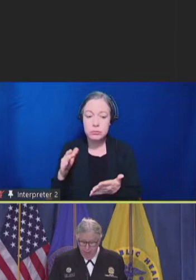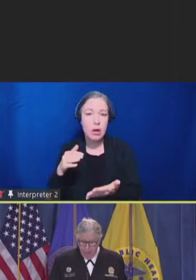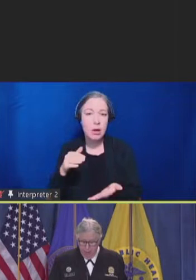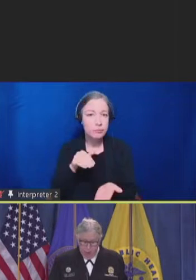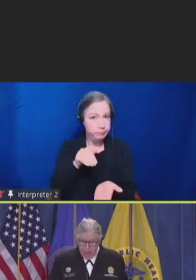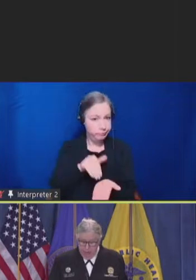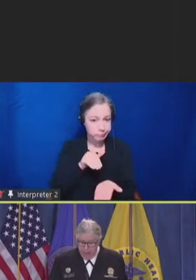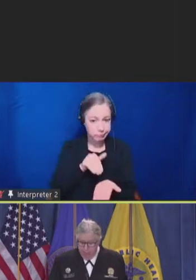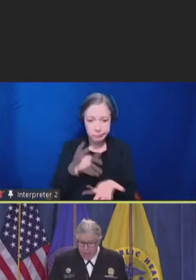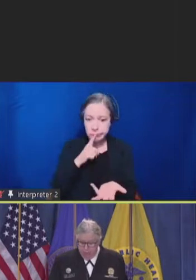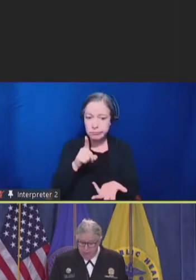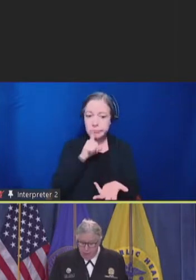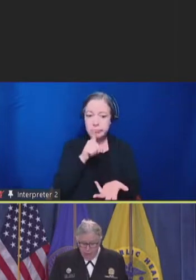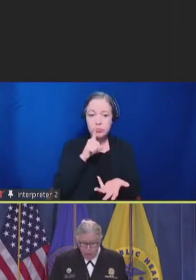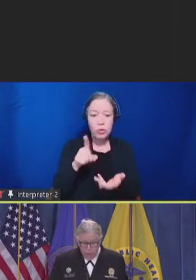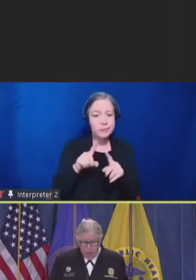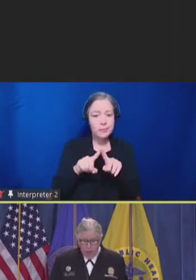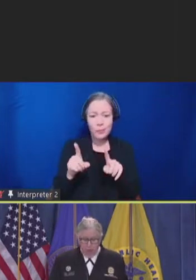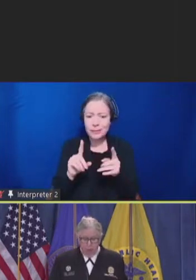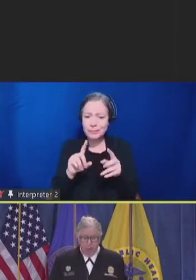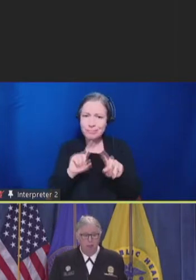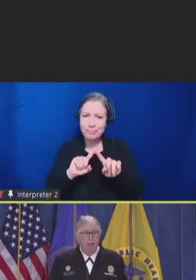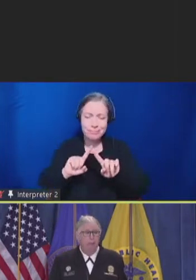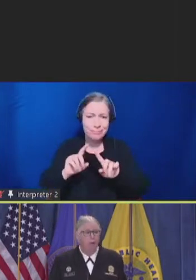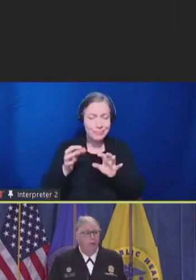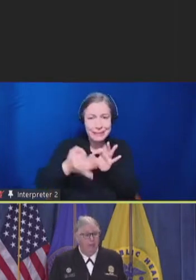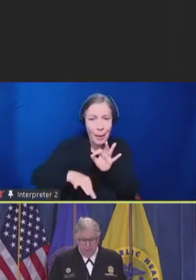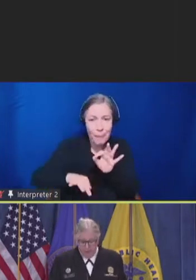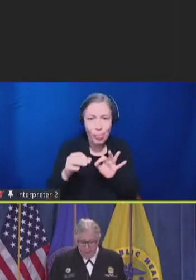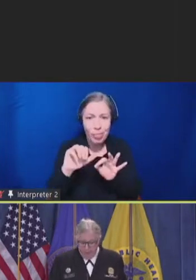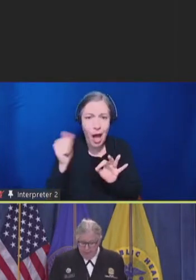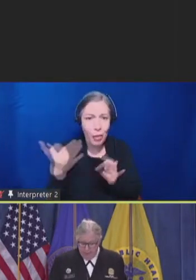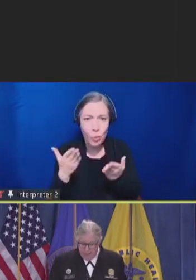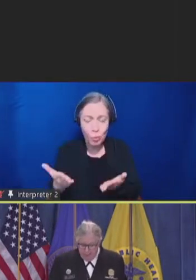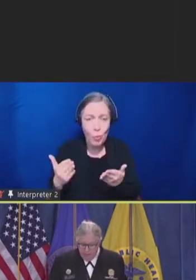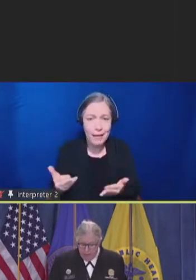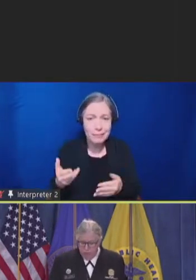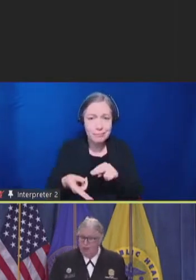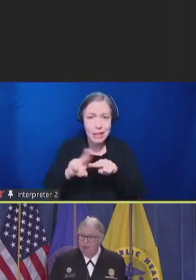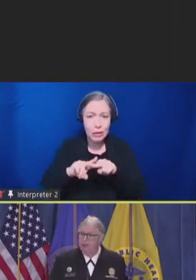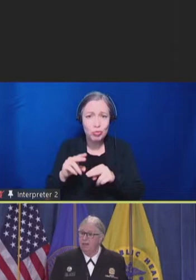Could be as simple as talking to a colleague about ways that they can successfully address